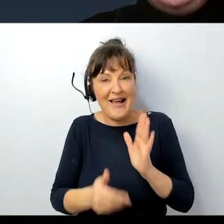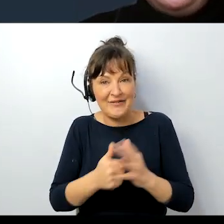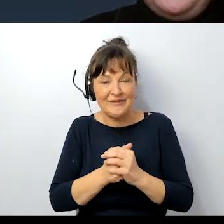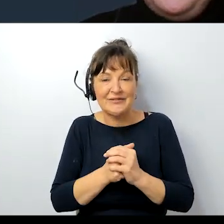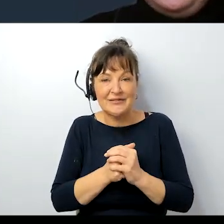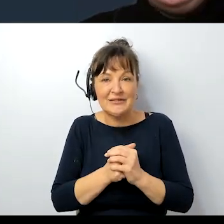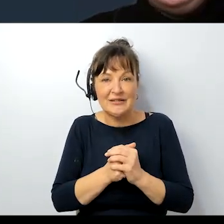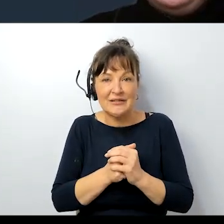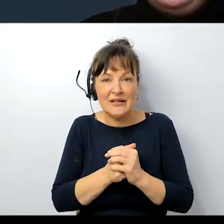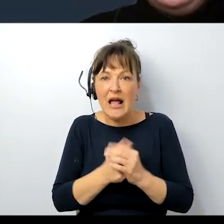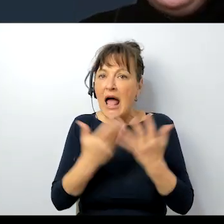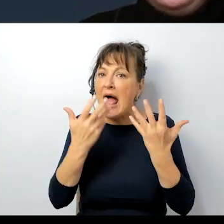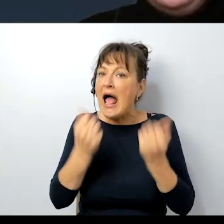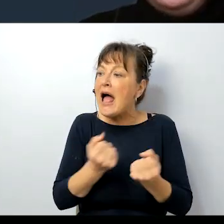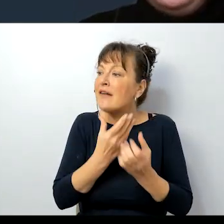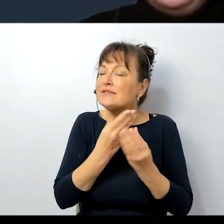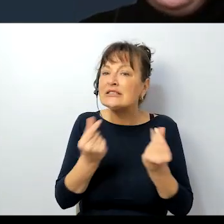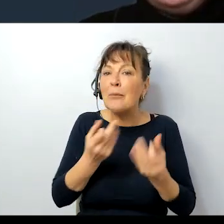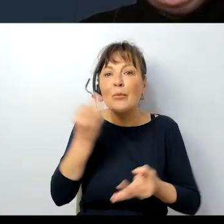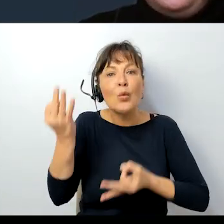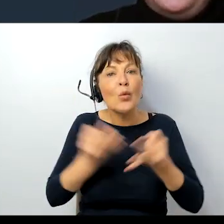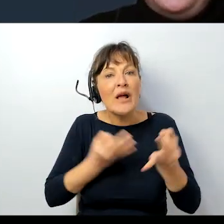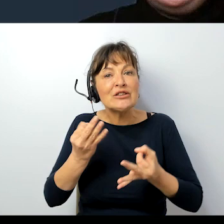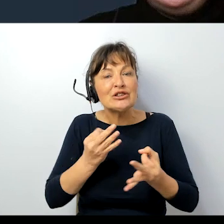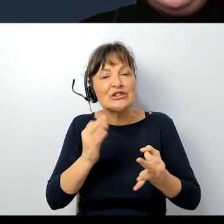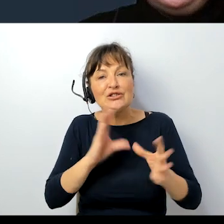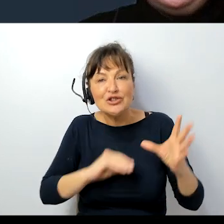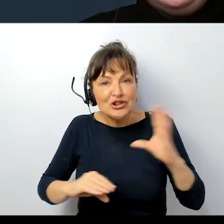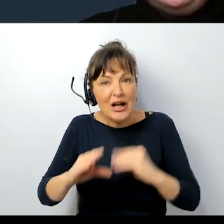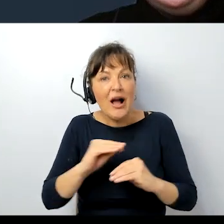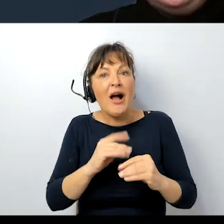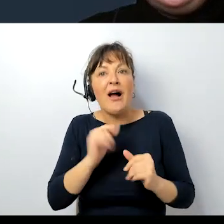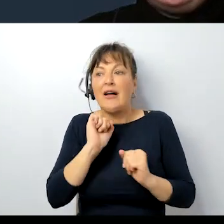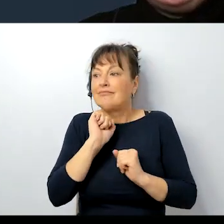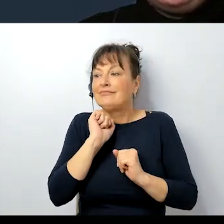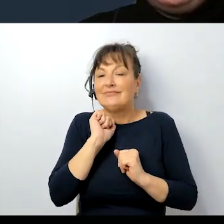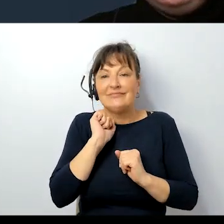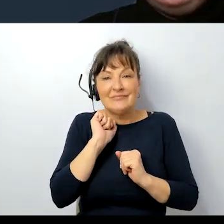the frequently asked questions while we do have some time. There has been some questions coming